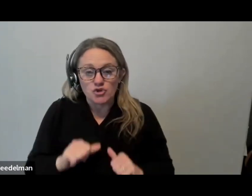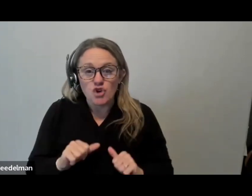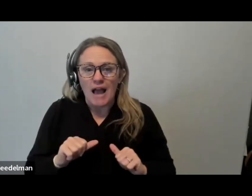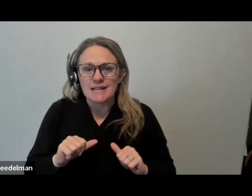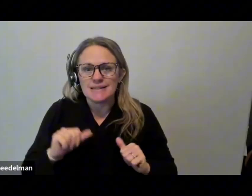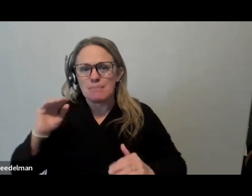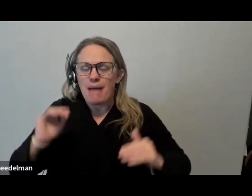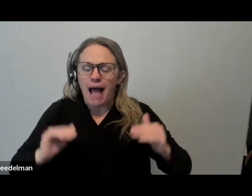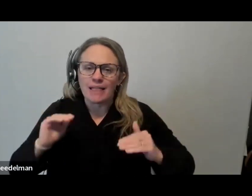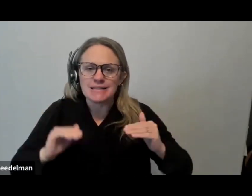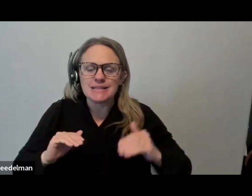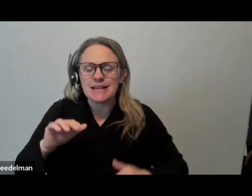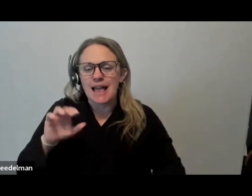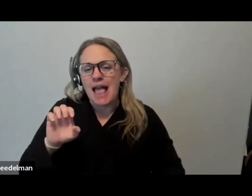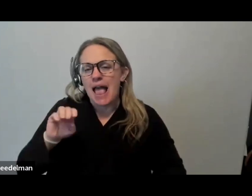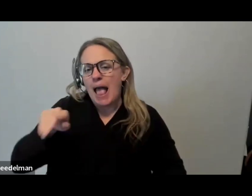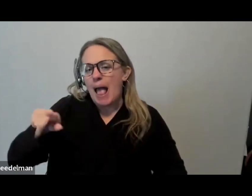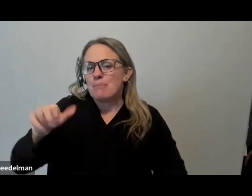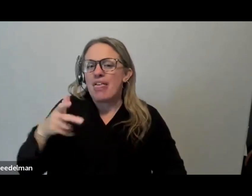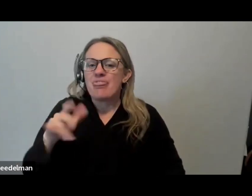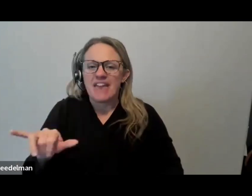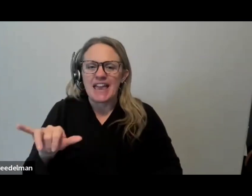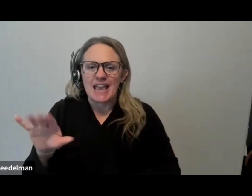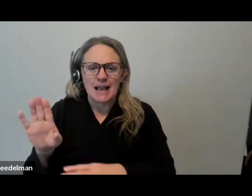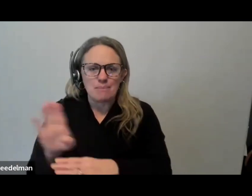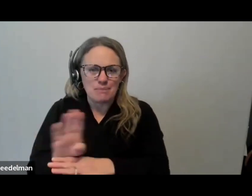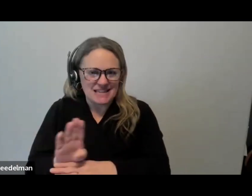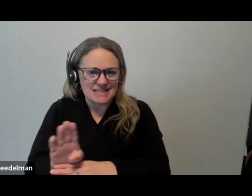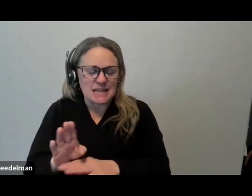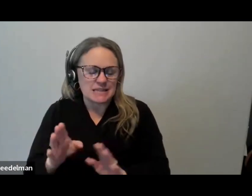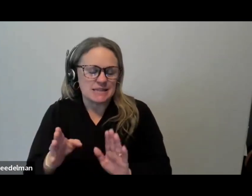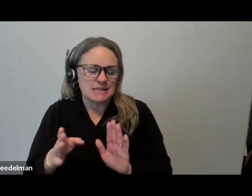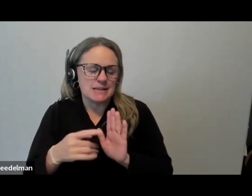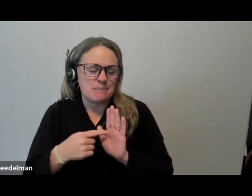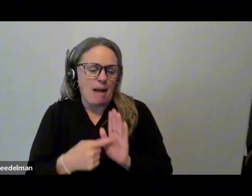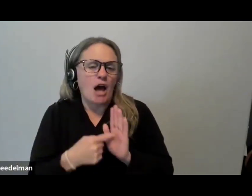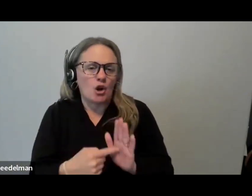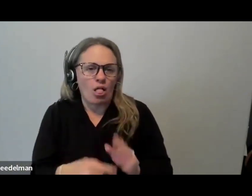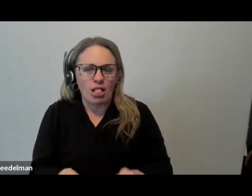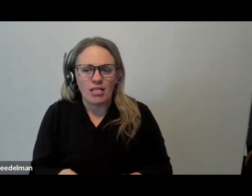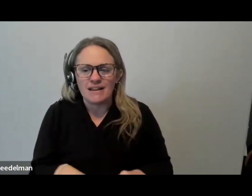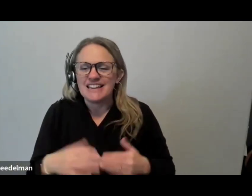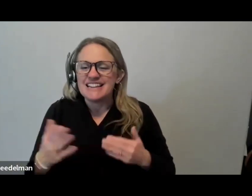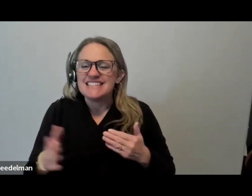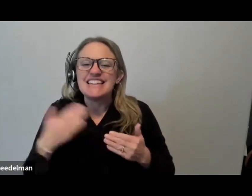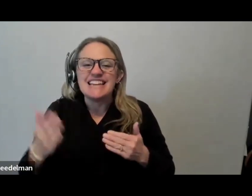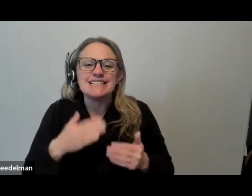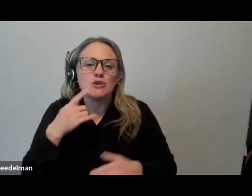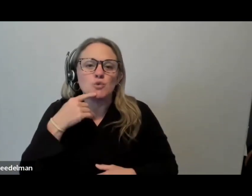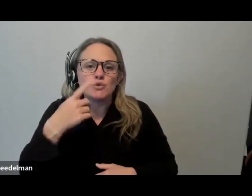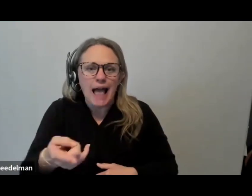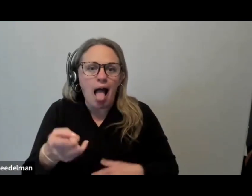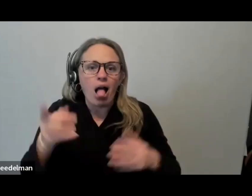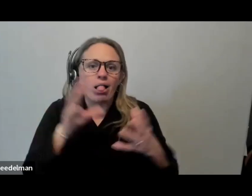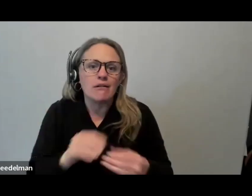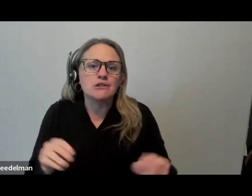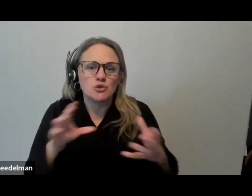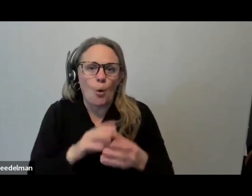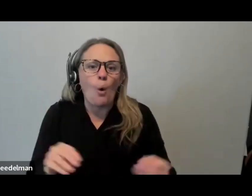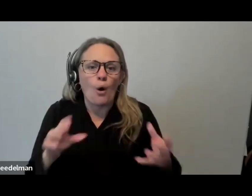It's really, I think it's easy to get to kind of tell a story and wanna lean on empathy, but then at the end of the day, if you are a business,